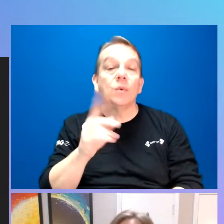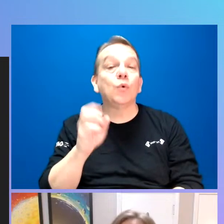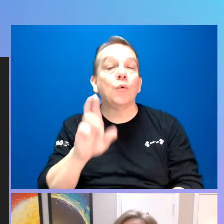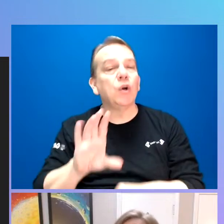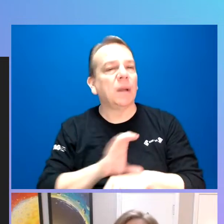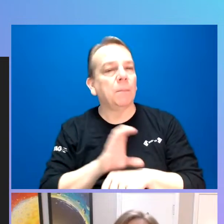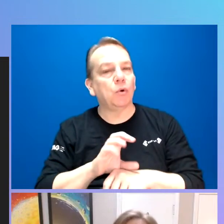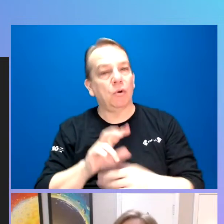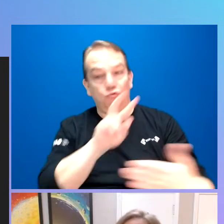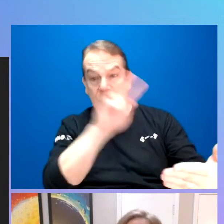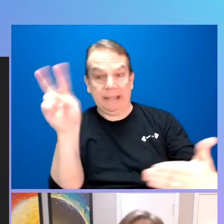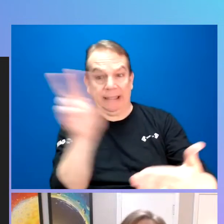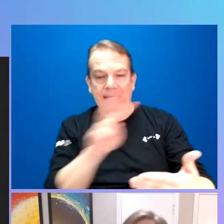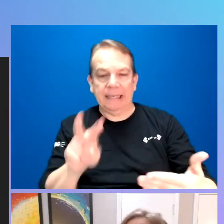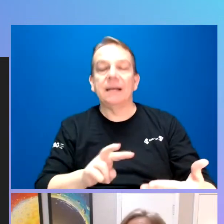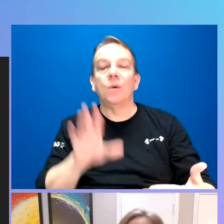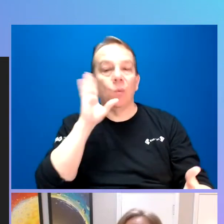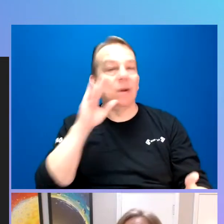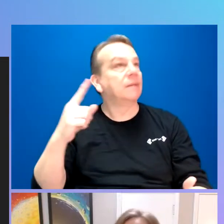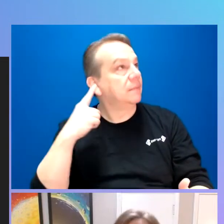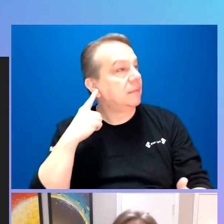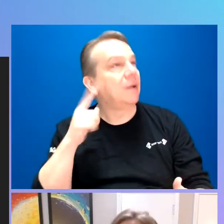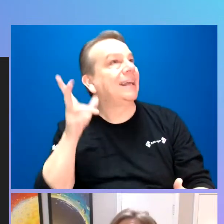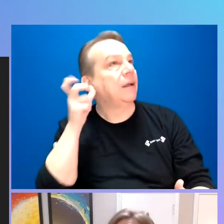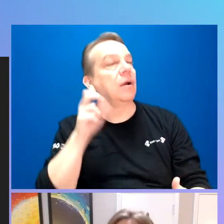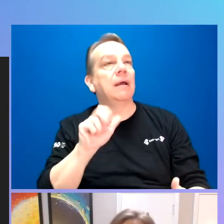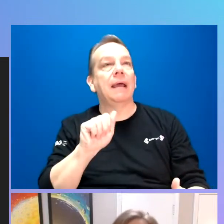they'll hear something like the